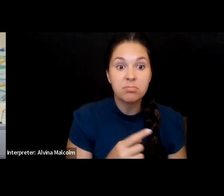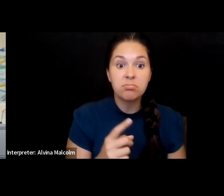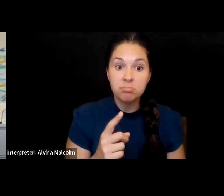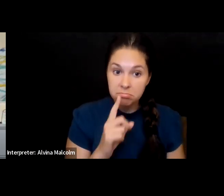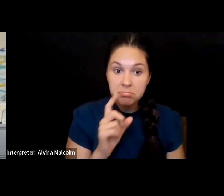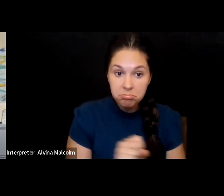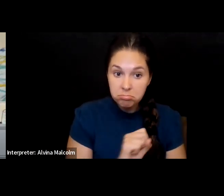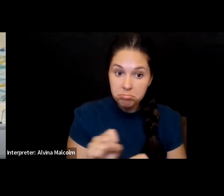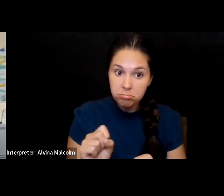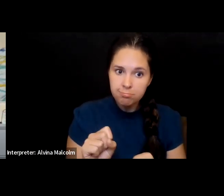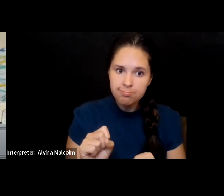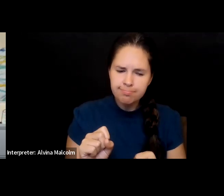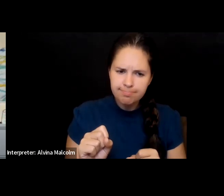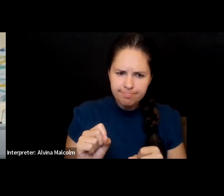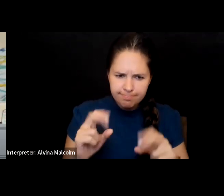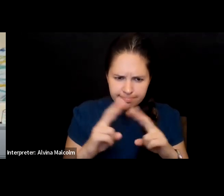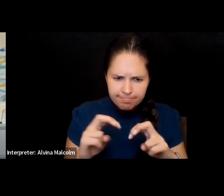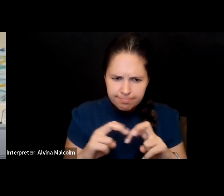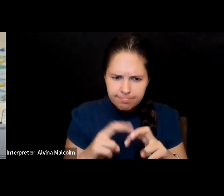great solutions during an actual